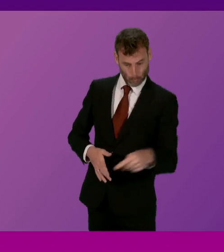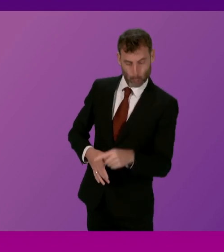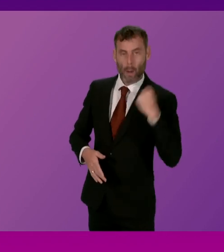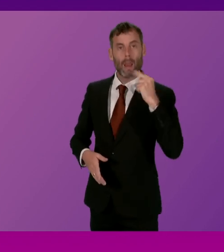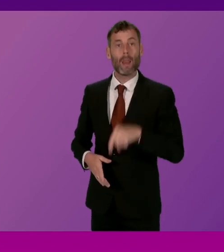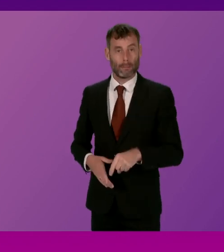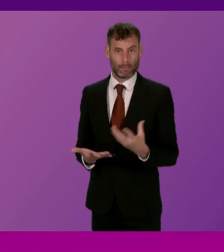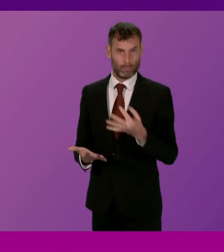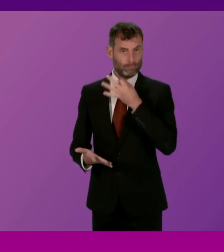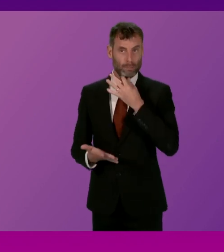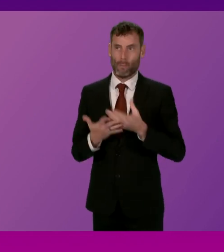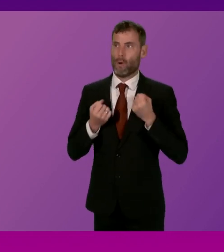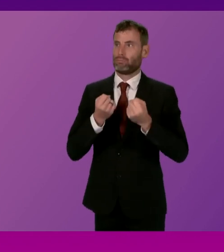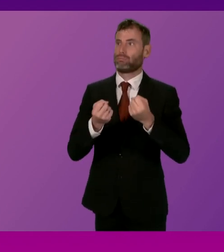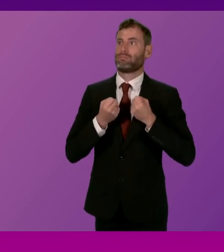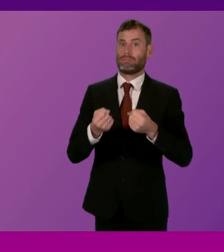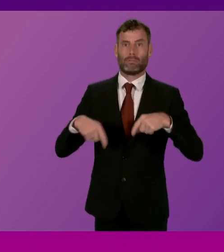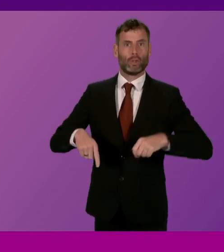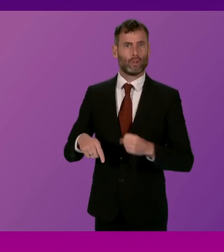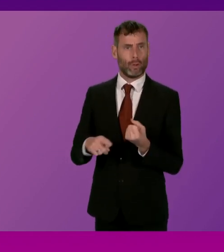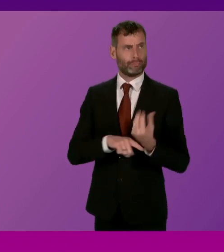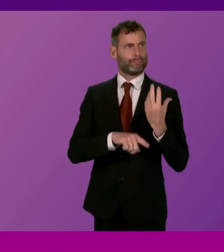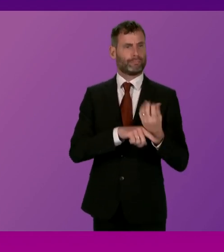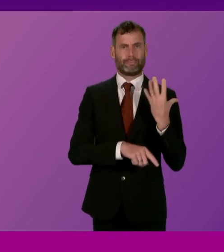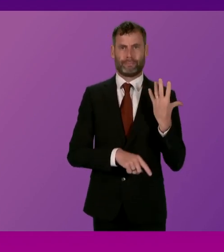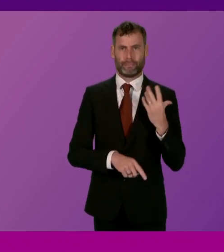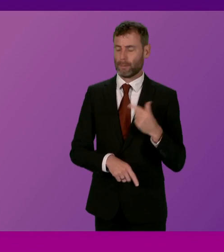The Scottish Government has always strongly supported a high-speed rail programme that